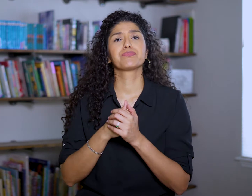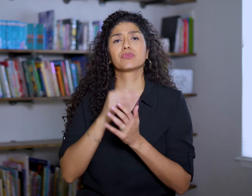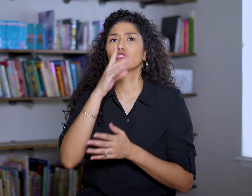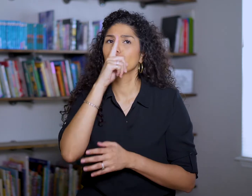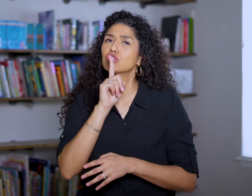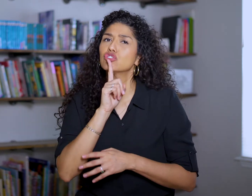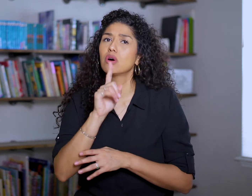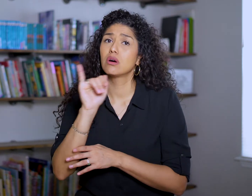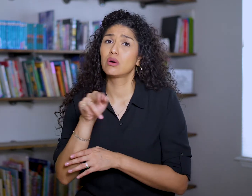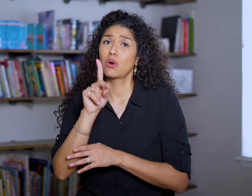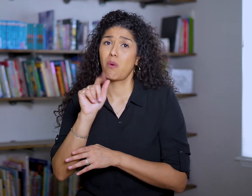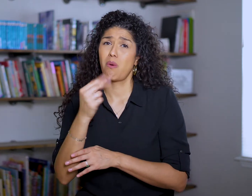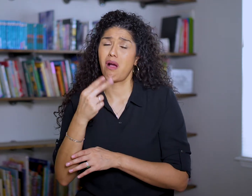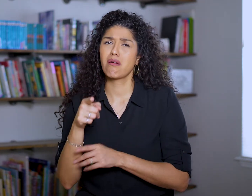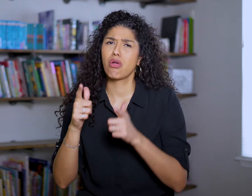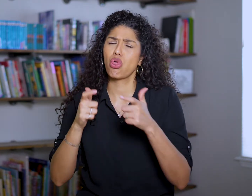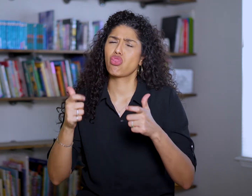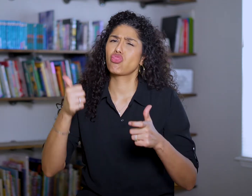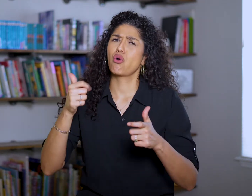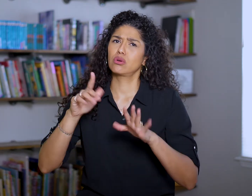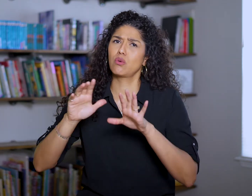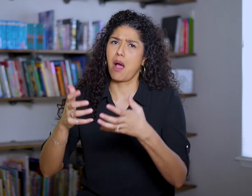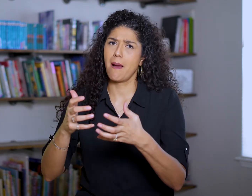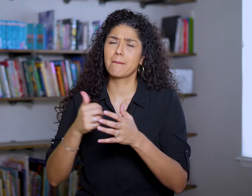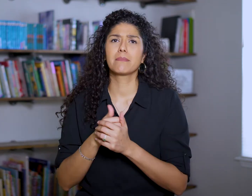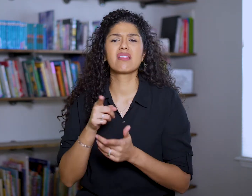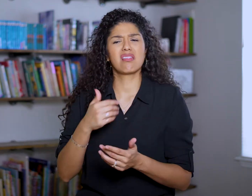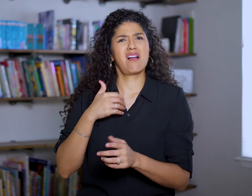Judah is the largest tribe by far;